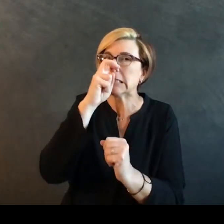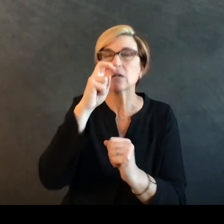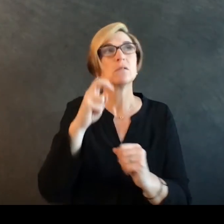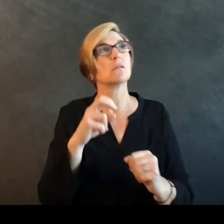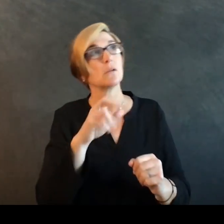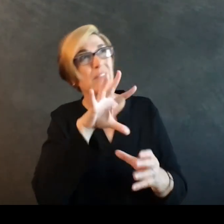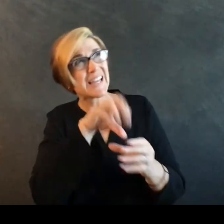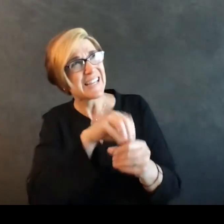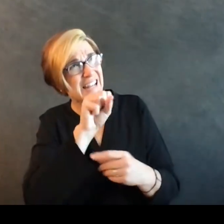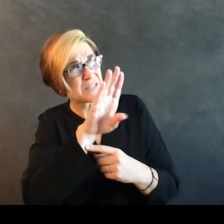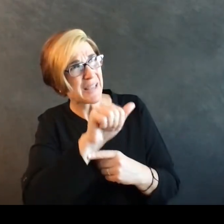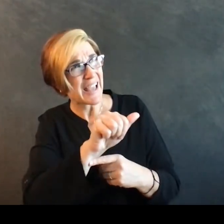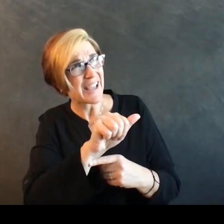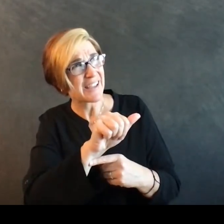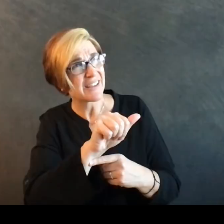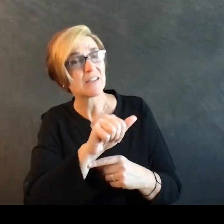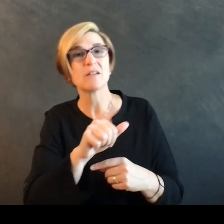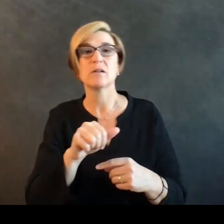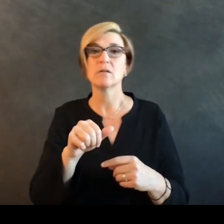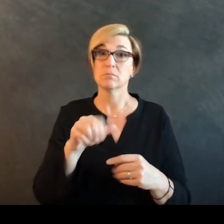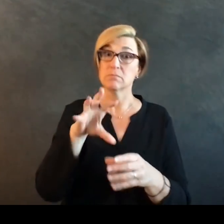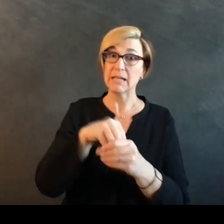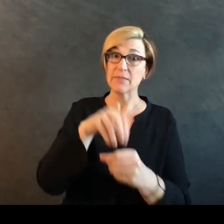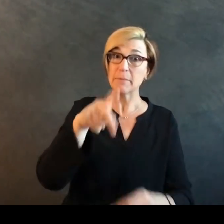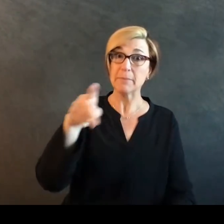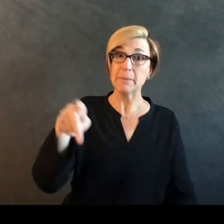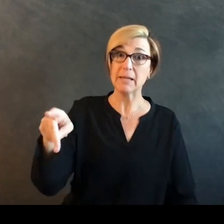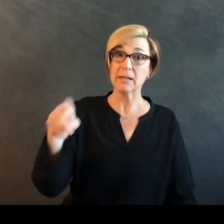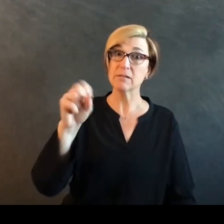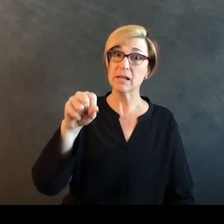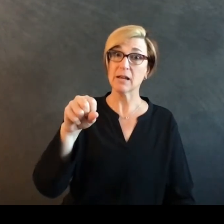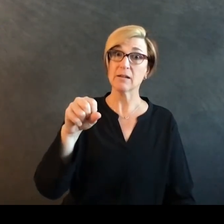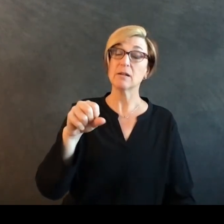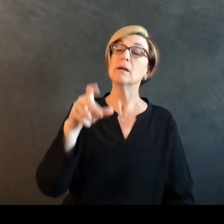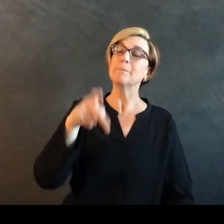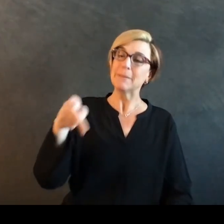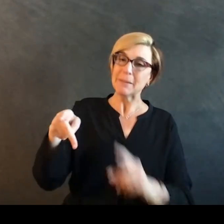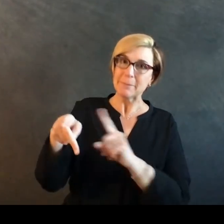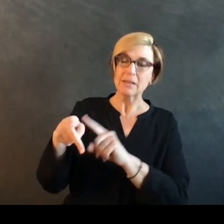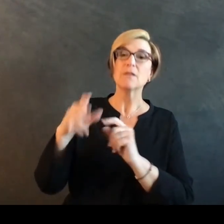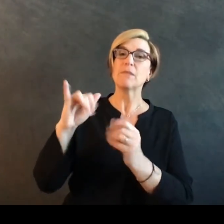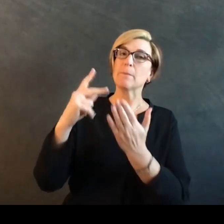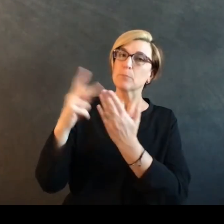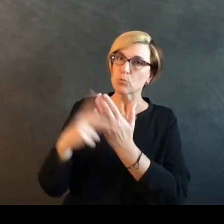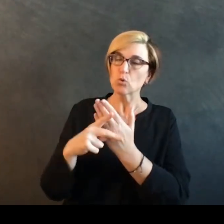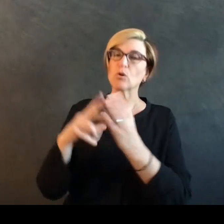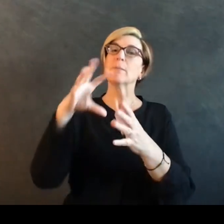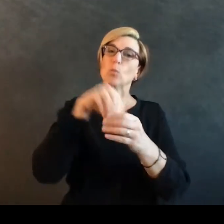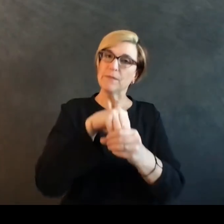is under the PPP yes the new SBA program they are covered